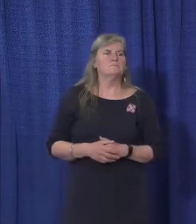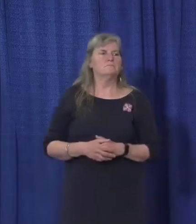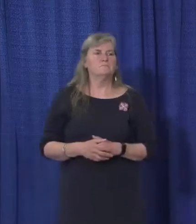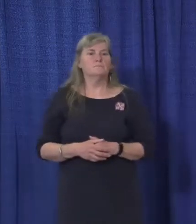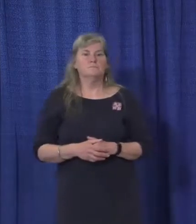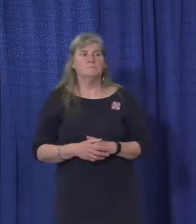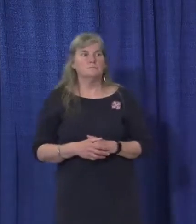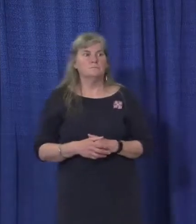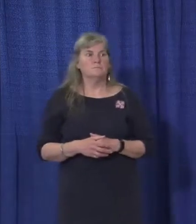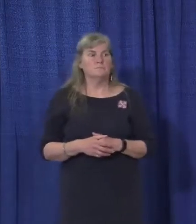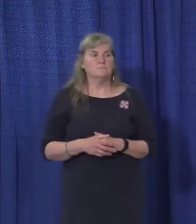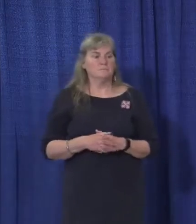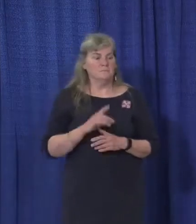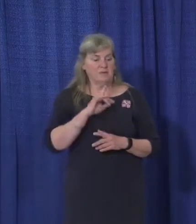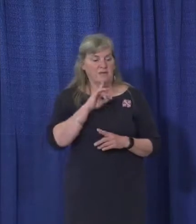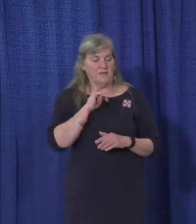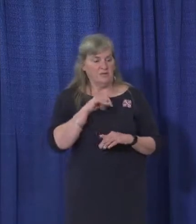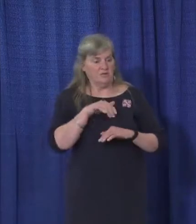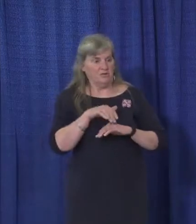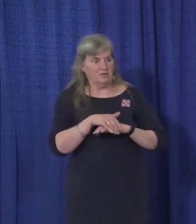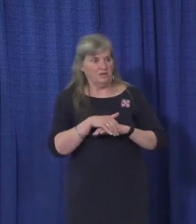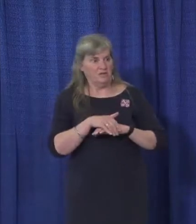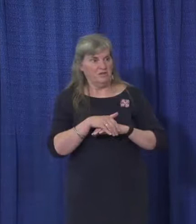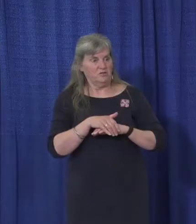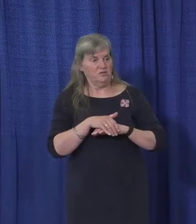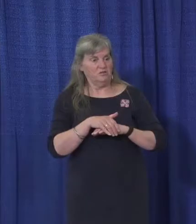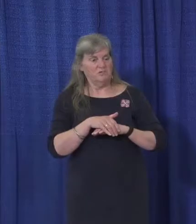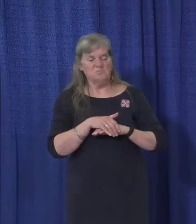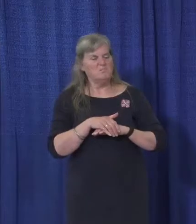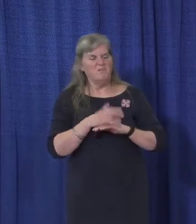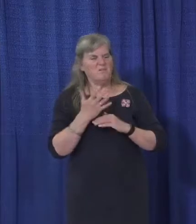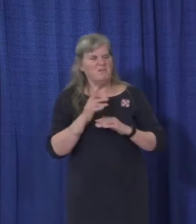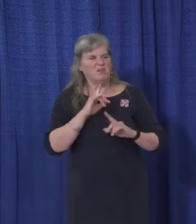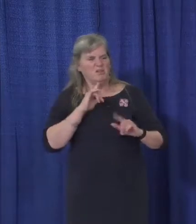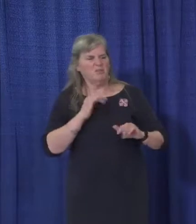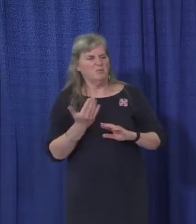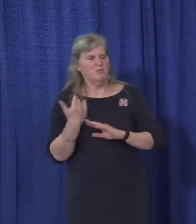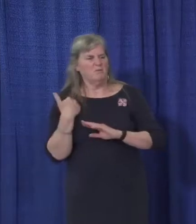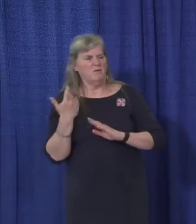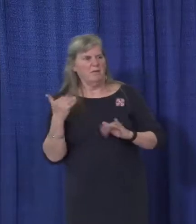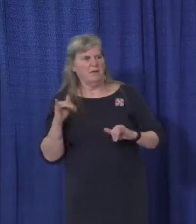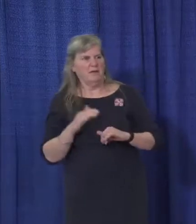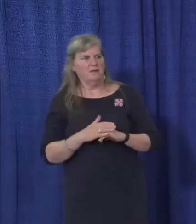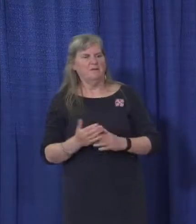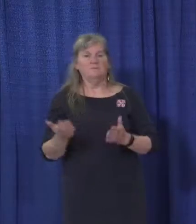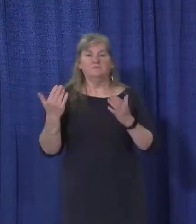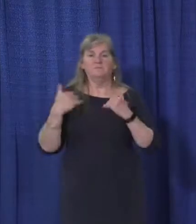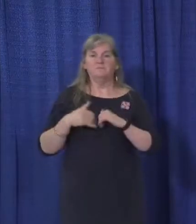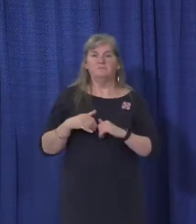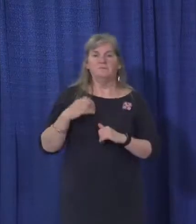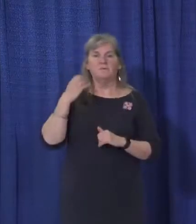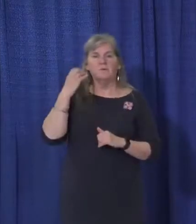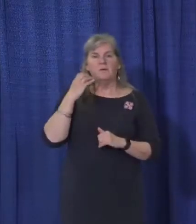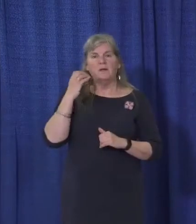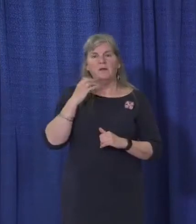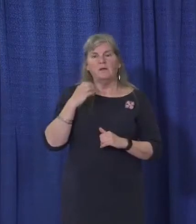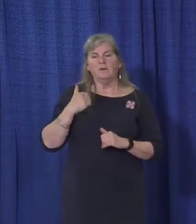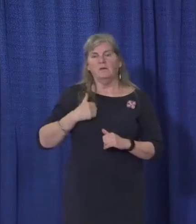Pat: I won't ask you to repeat those as you said them in English. Next we have Laurie from radio